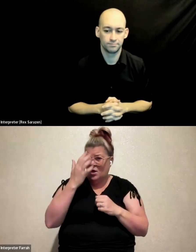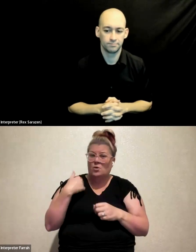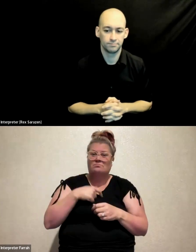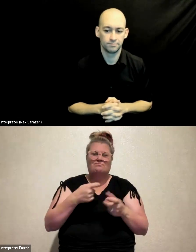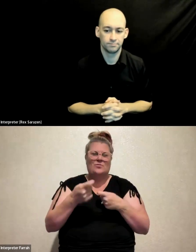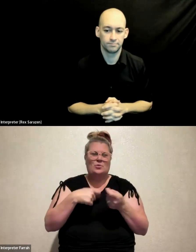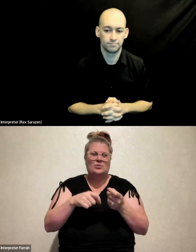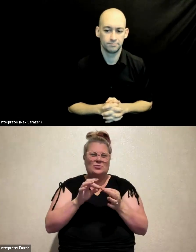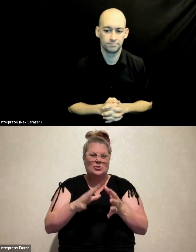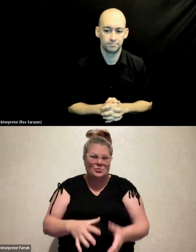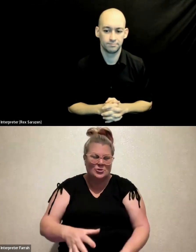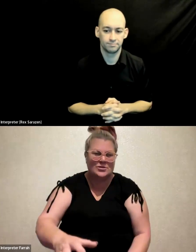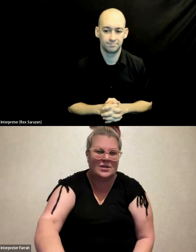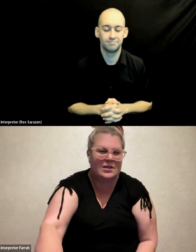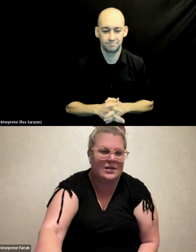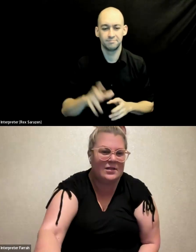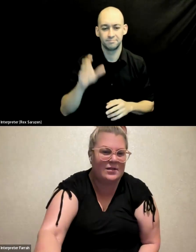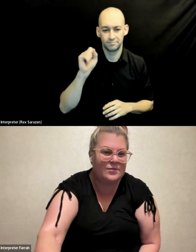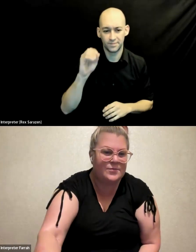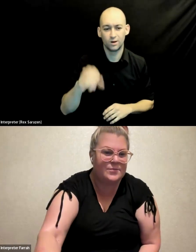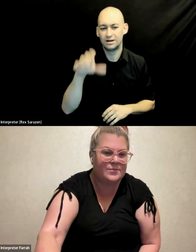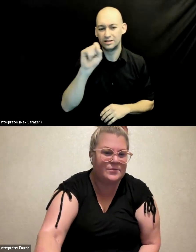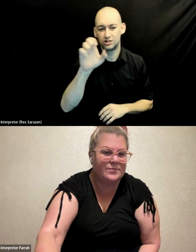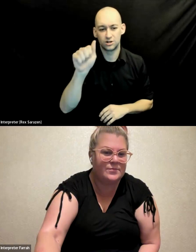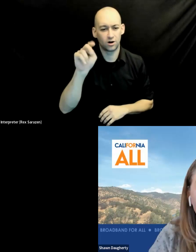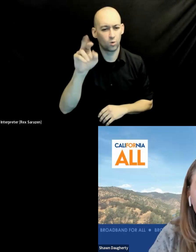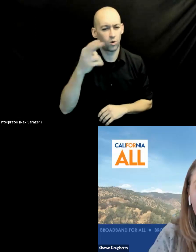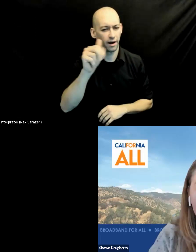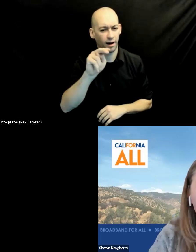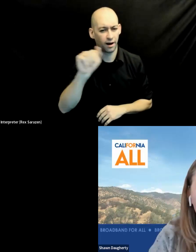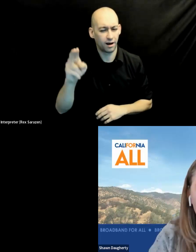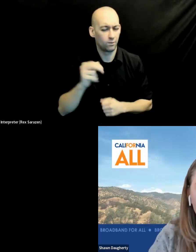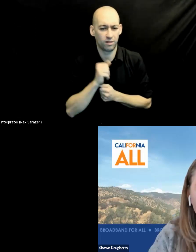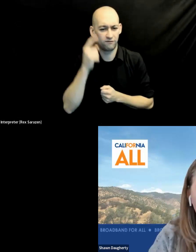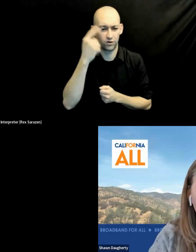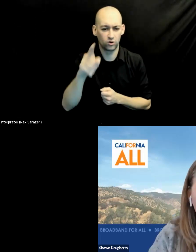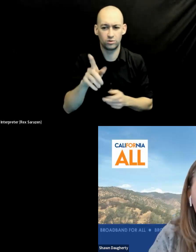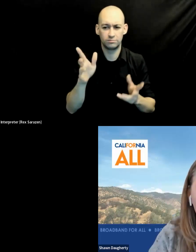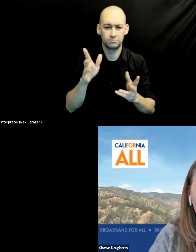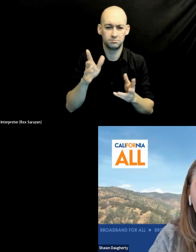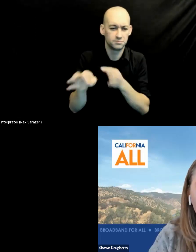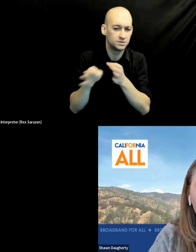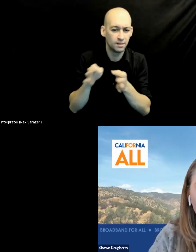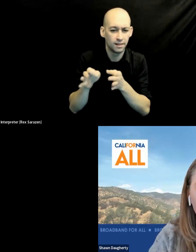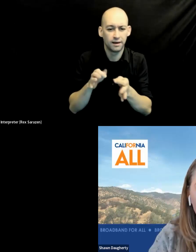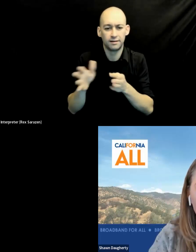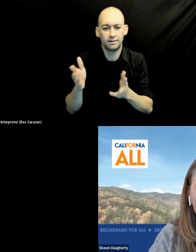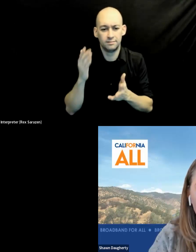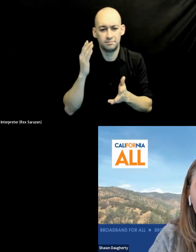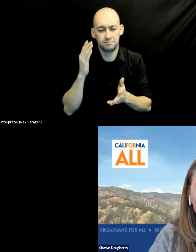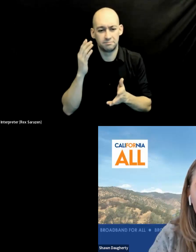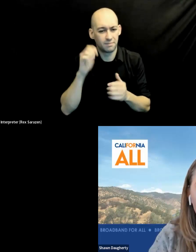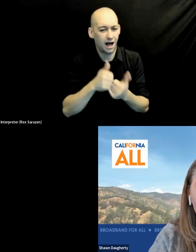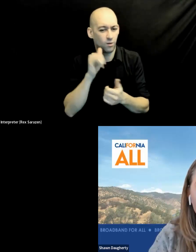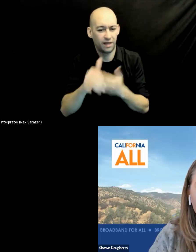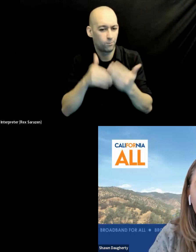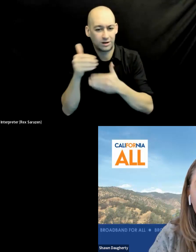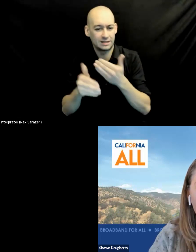got it. So Shawn or Anh, I'd love you to kind of explain how that process is going to work.